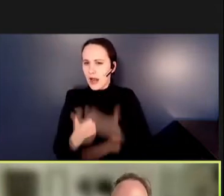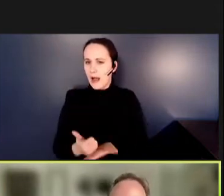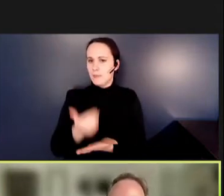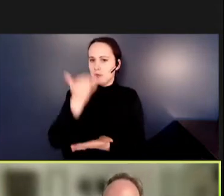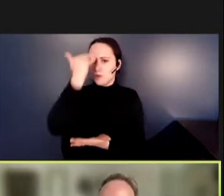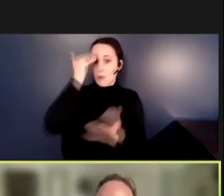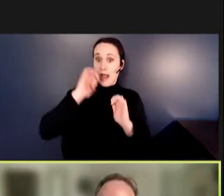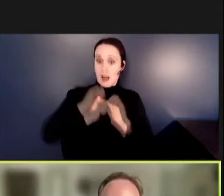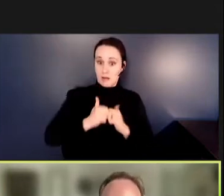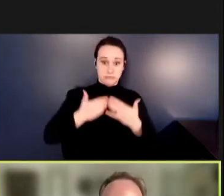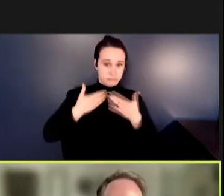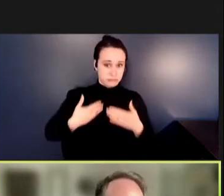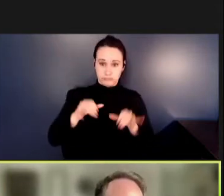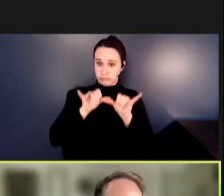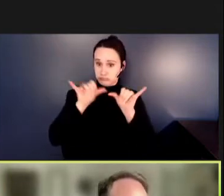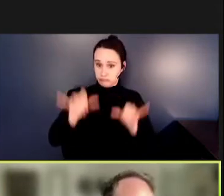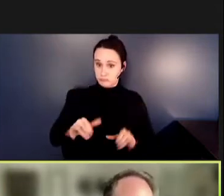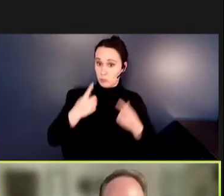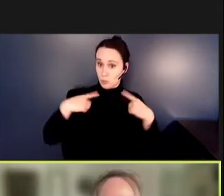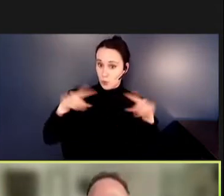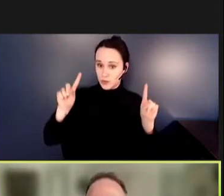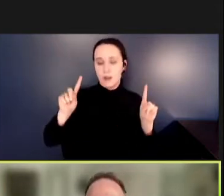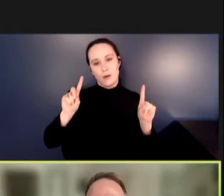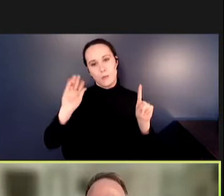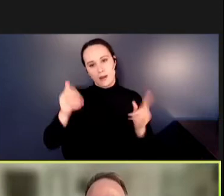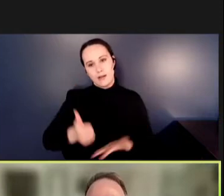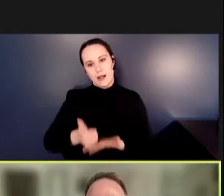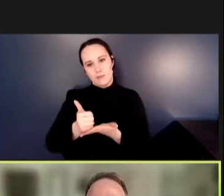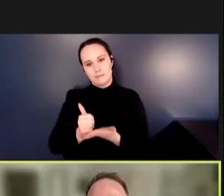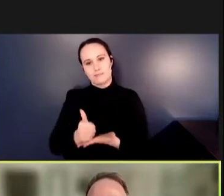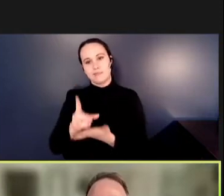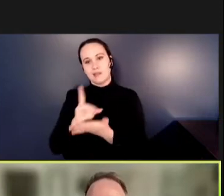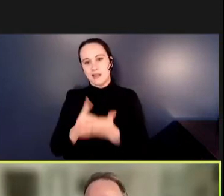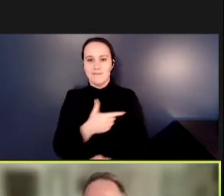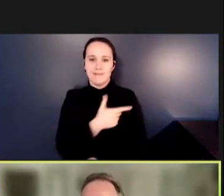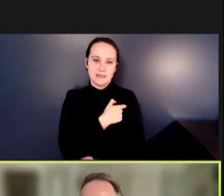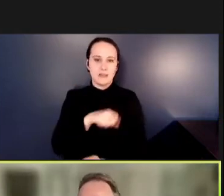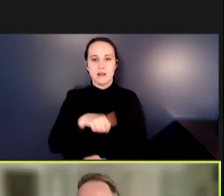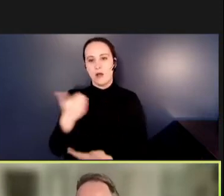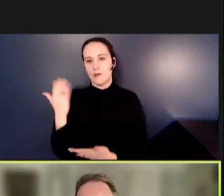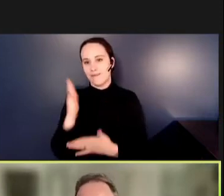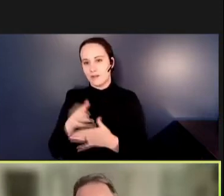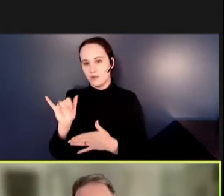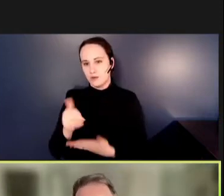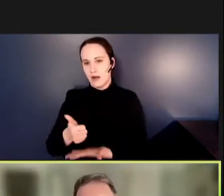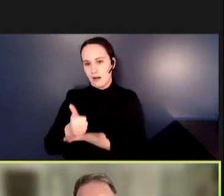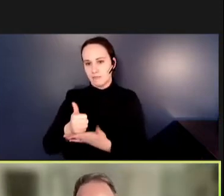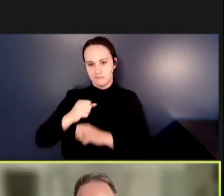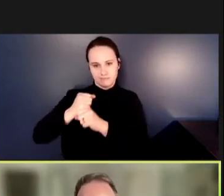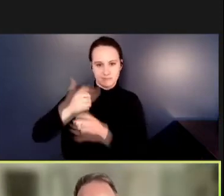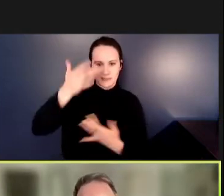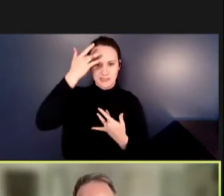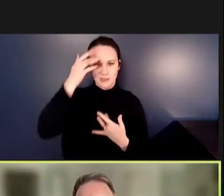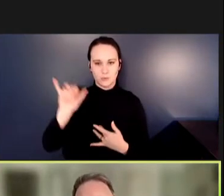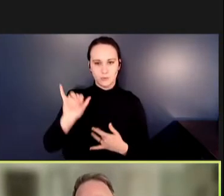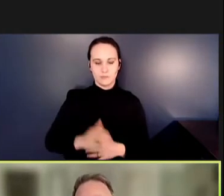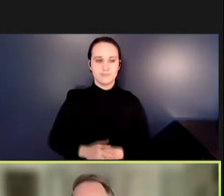accelerate our ability to design and vaccines or other interventions to fight disease. So,